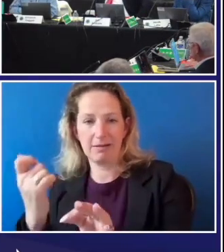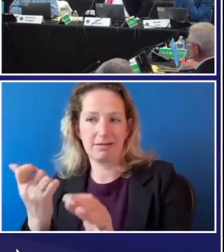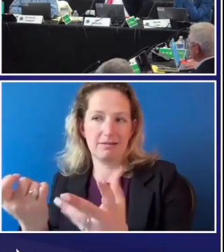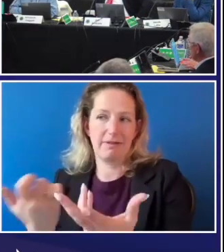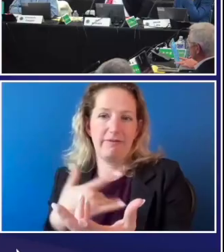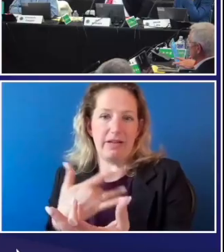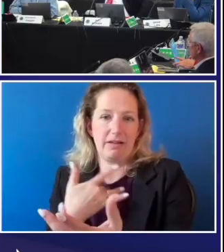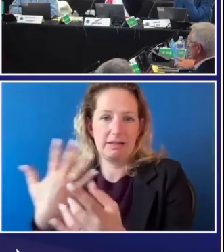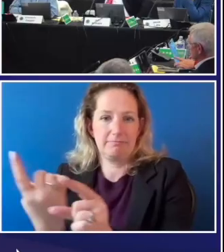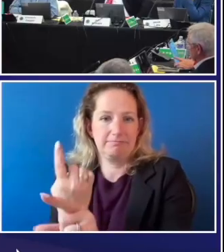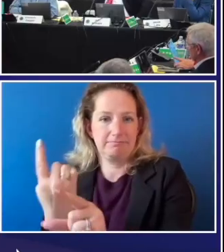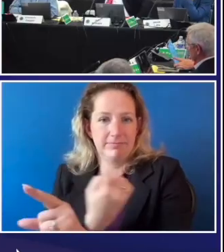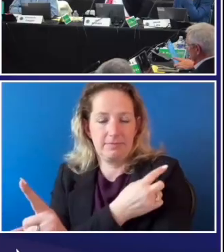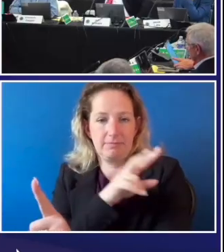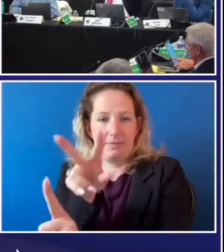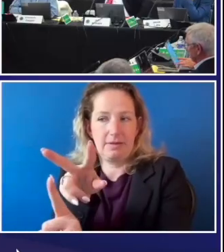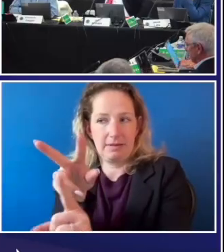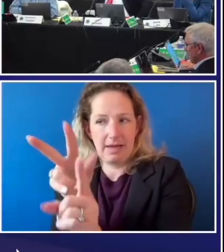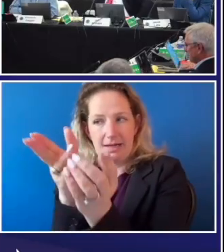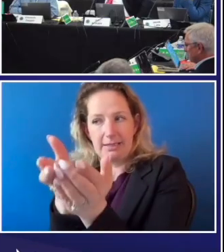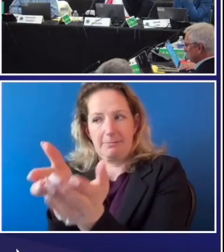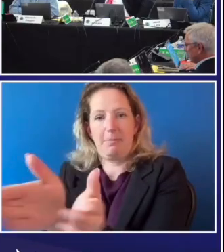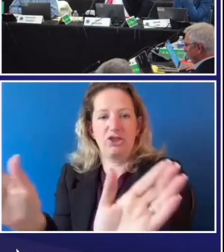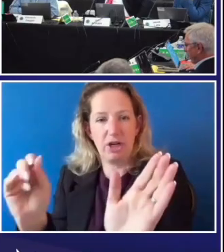So it's the same language it just says when considering an expansion of scope.